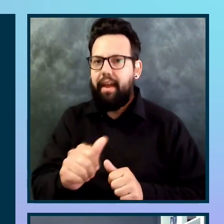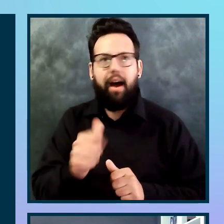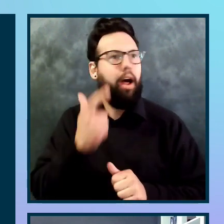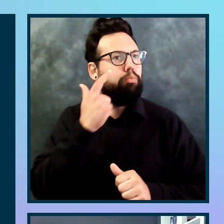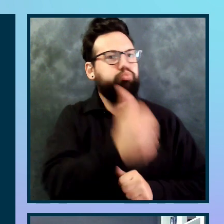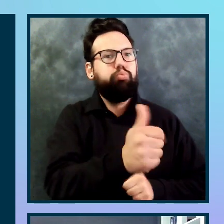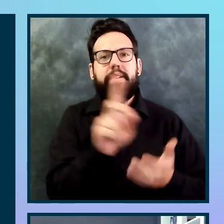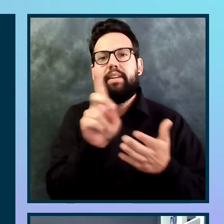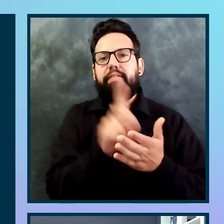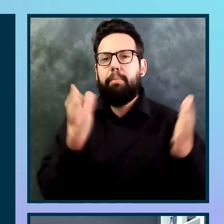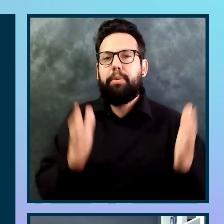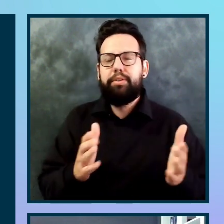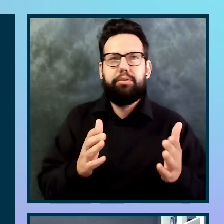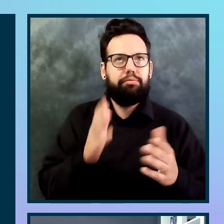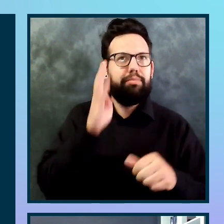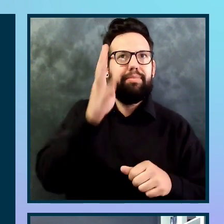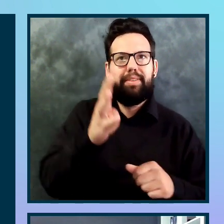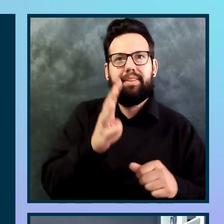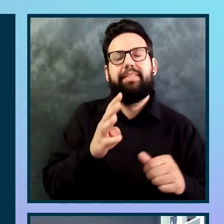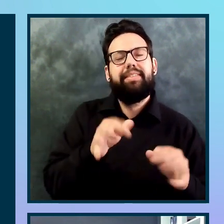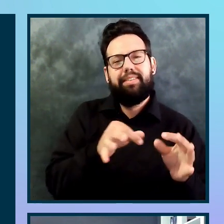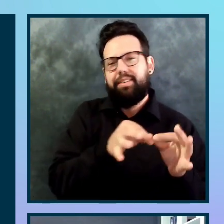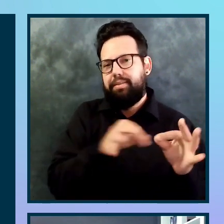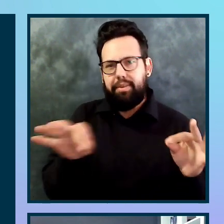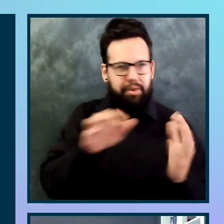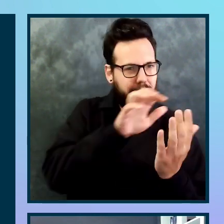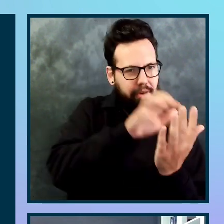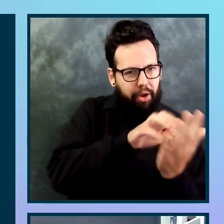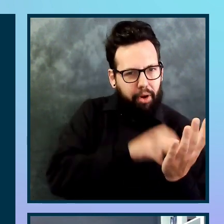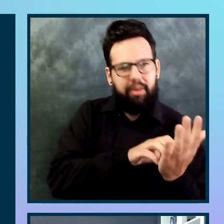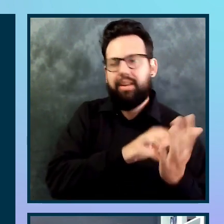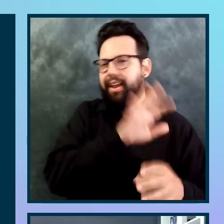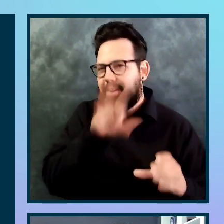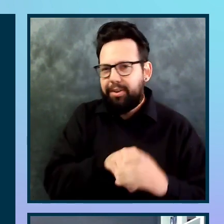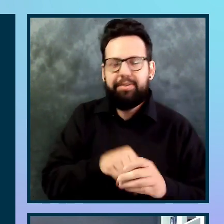It's just a group, functional teams, developers. designers, QA tester, product owners.